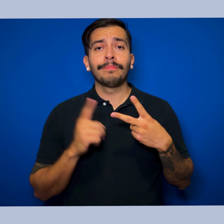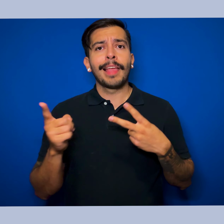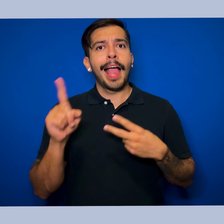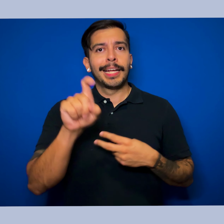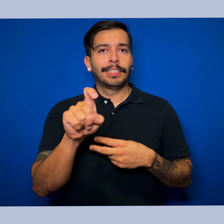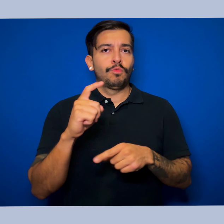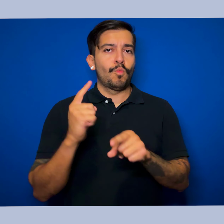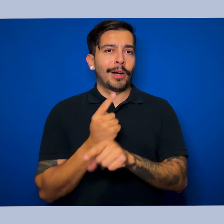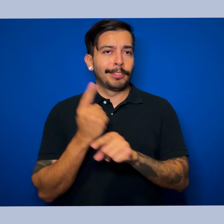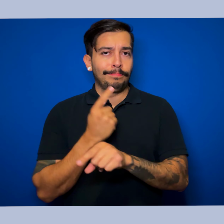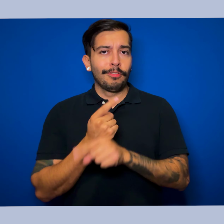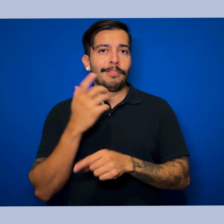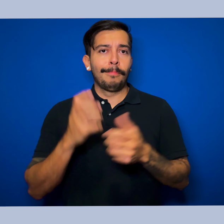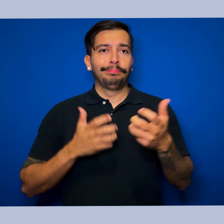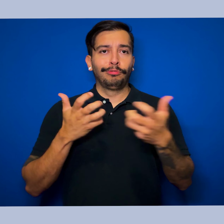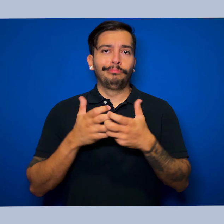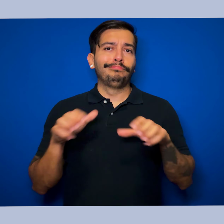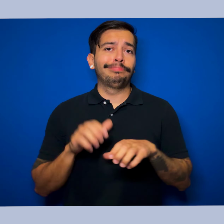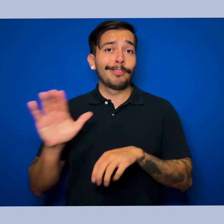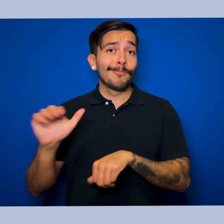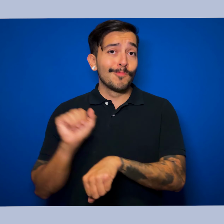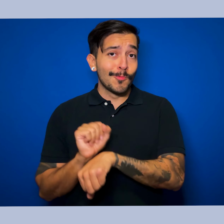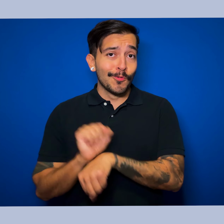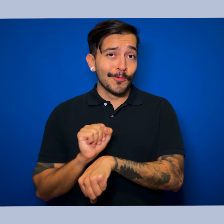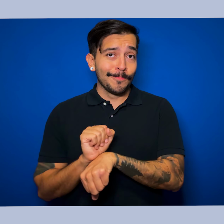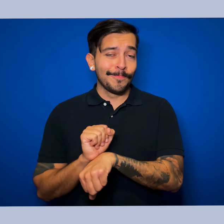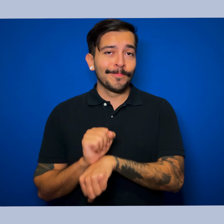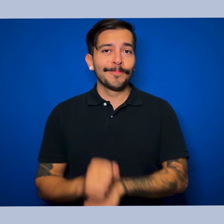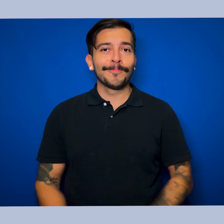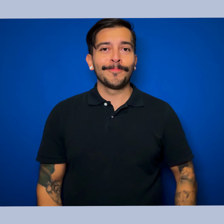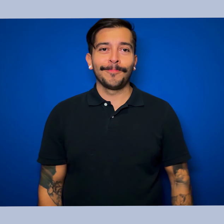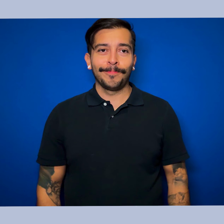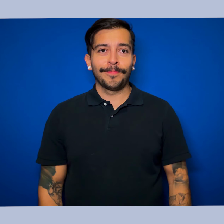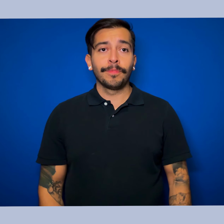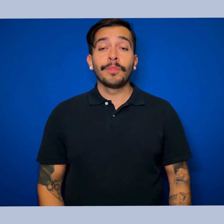they're asking for a reasonable accommodation to do their work.